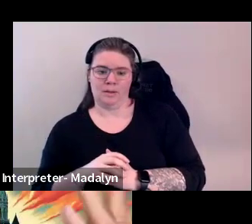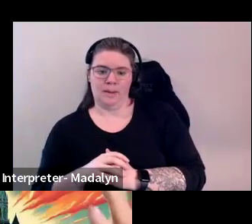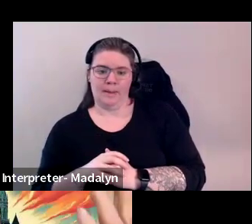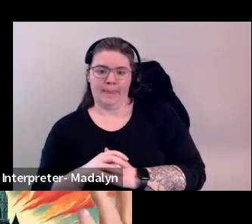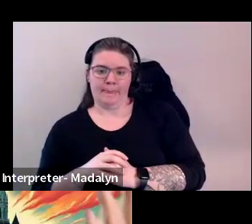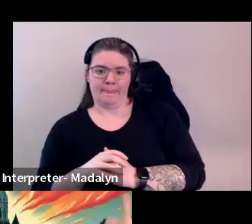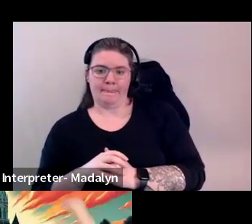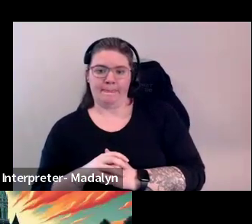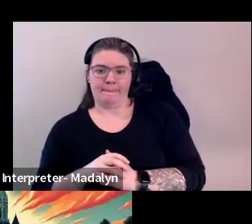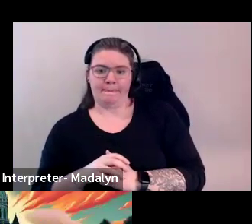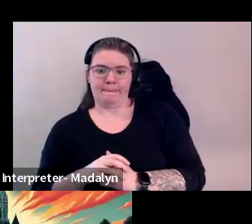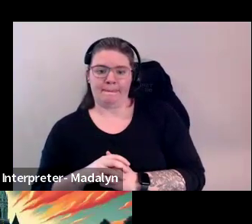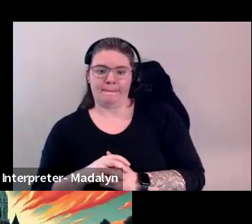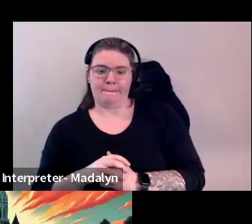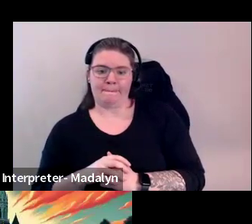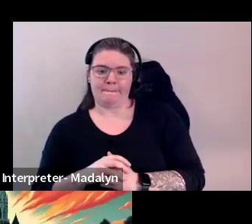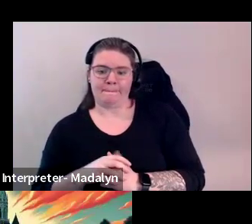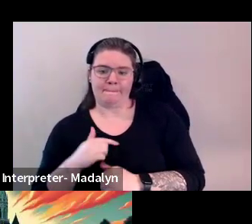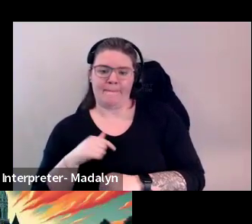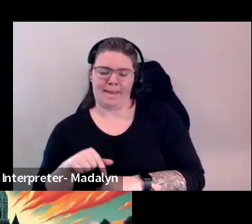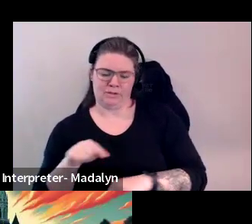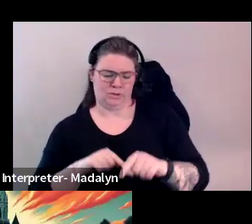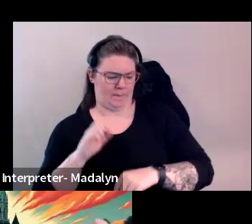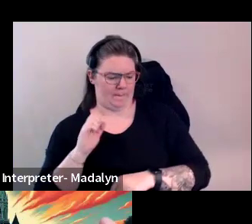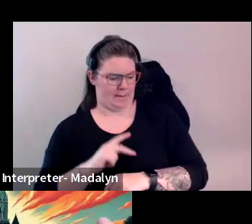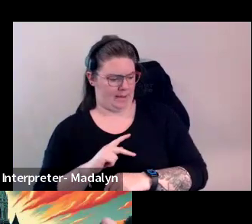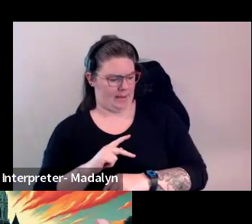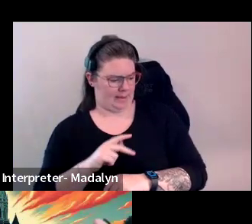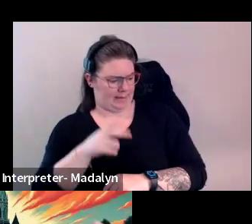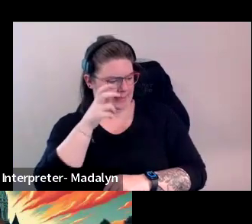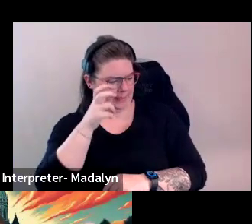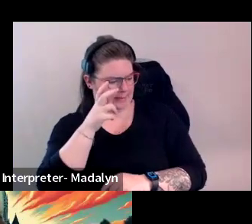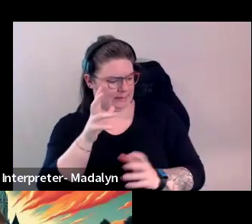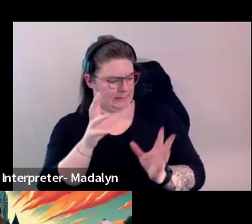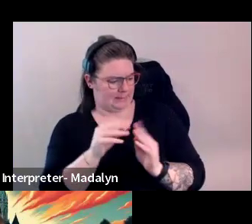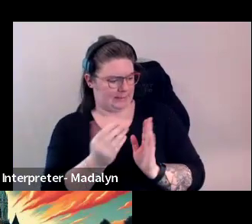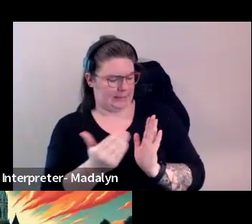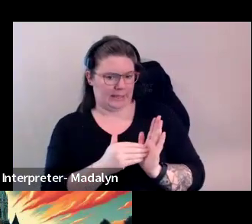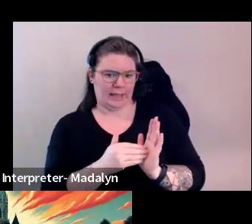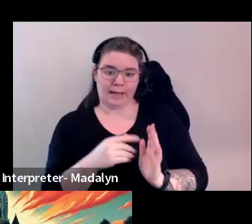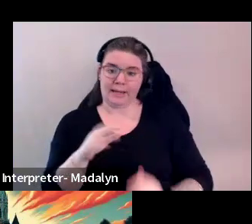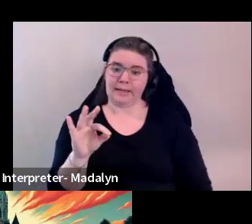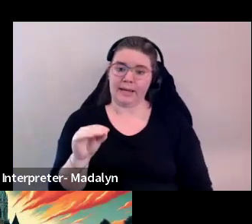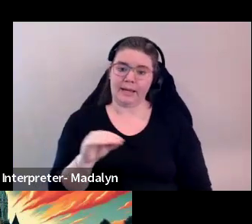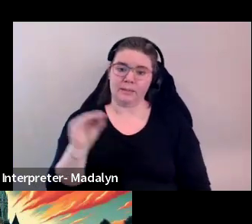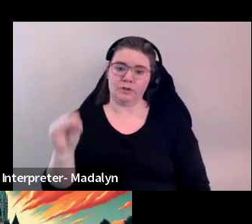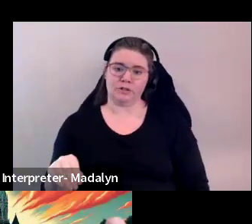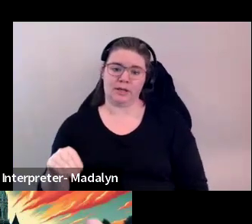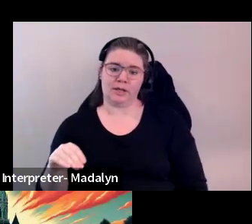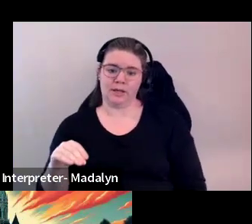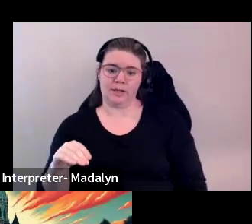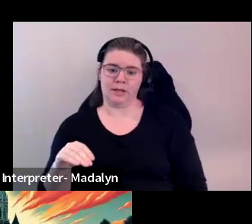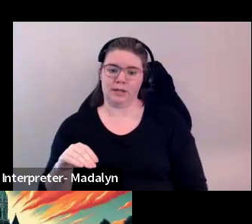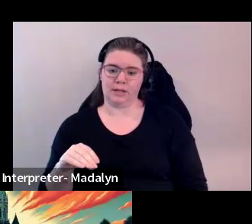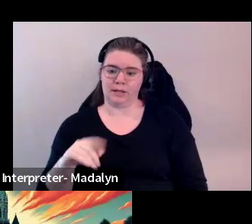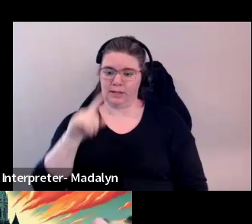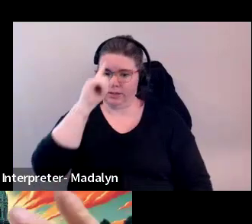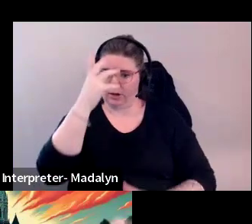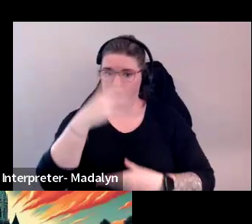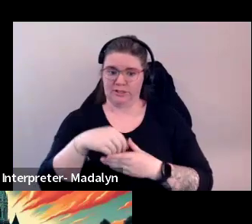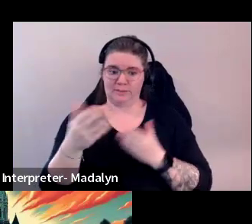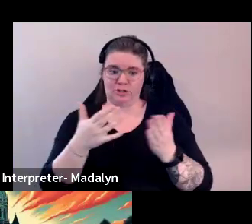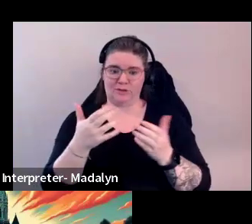Tom Olin: I I had to had to go back and look at it. I listen to hearing again, was, 90% of autism services are now under private equity.